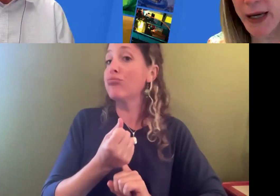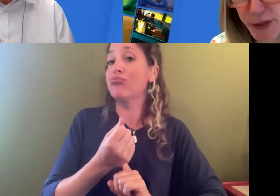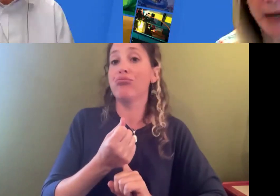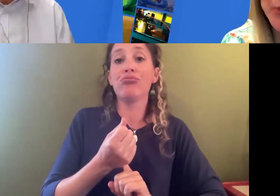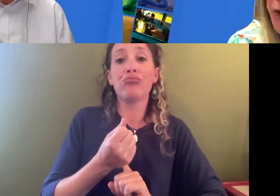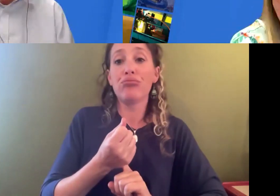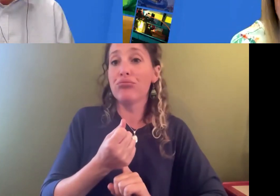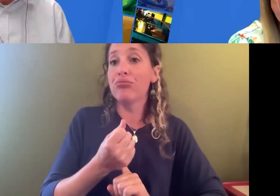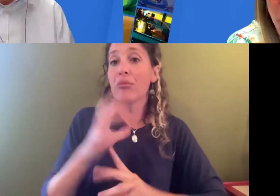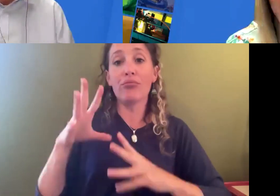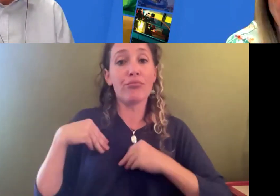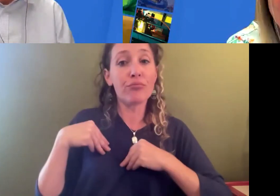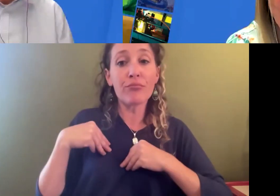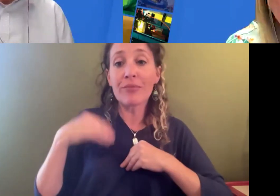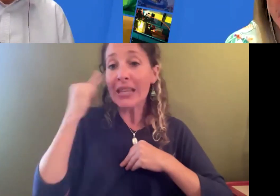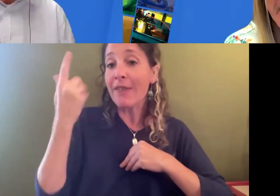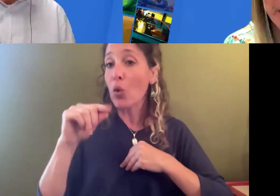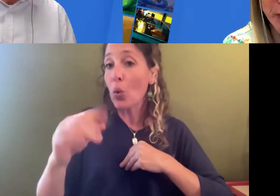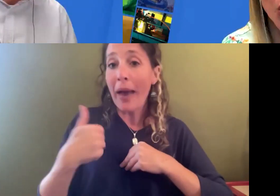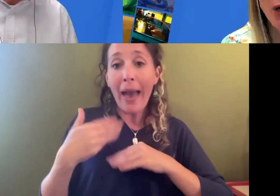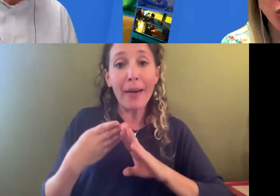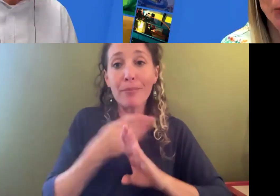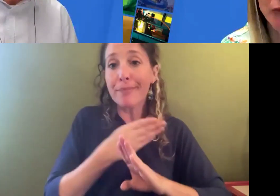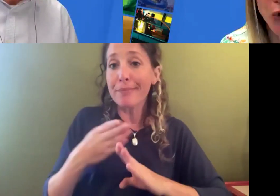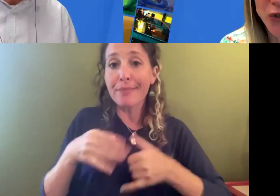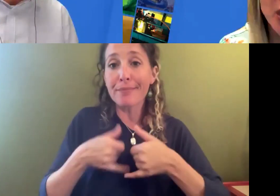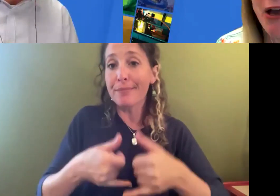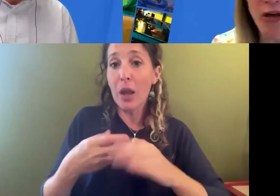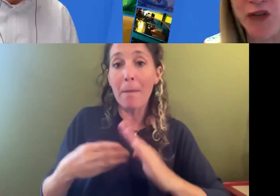except if you had a prior award made before October 1st,